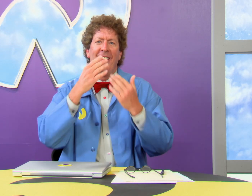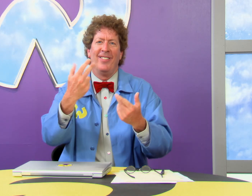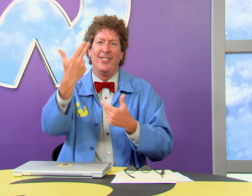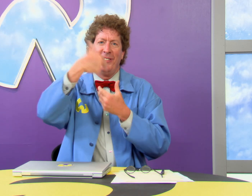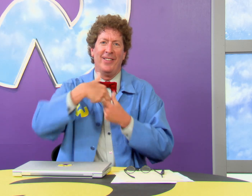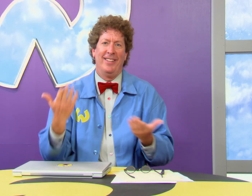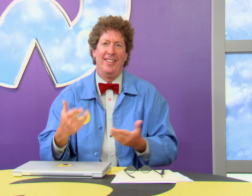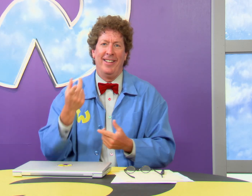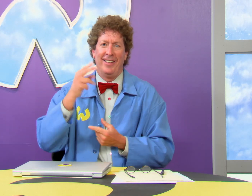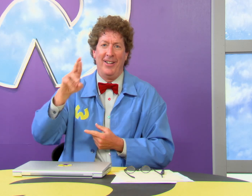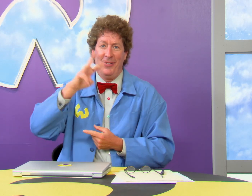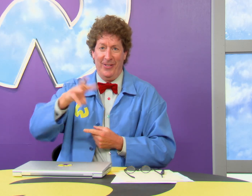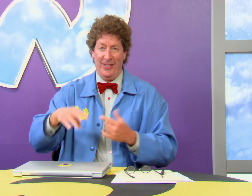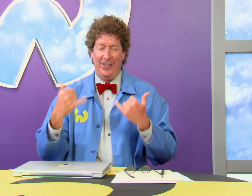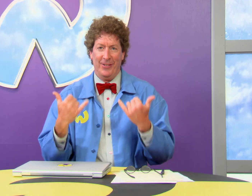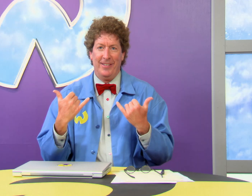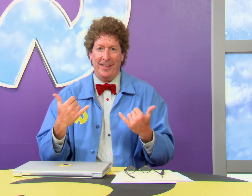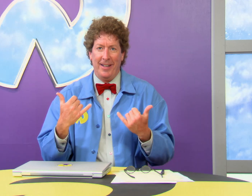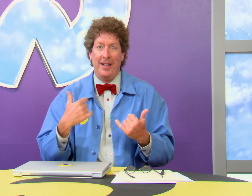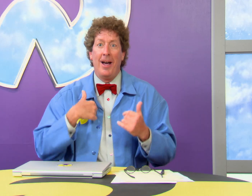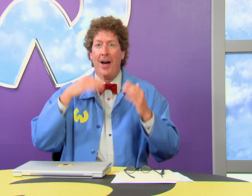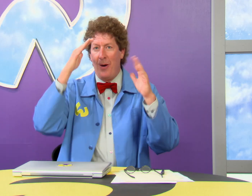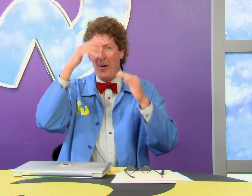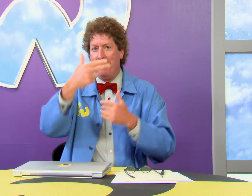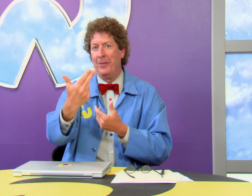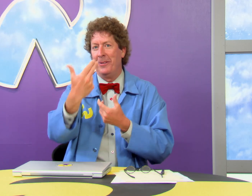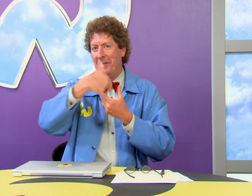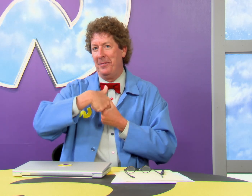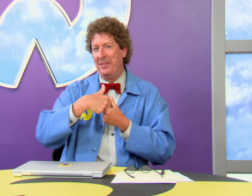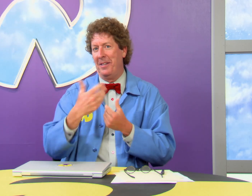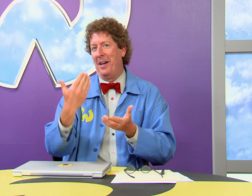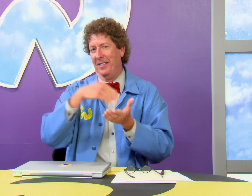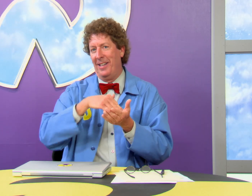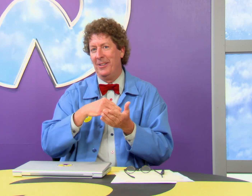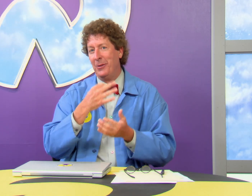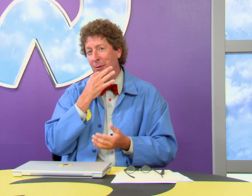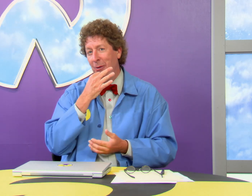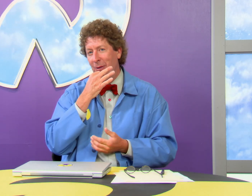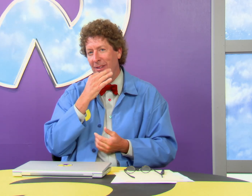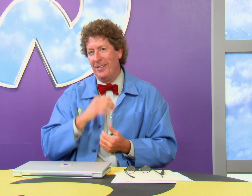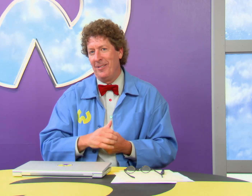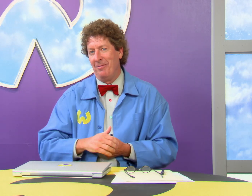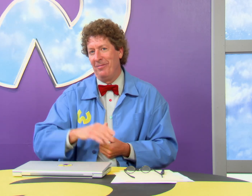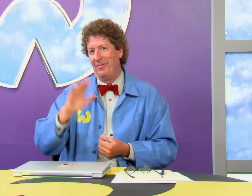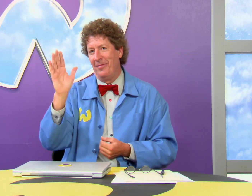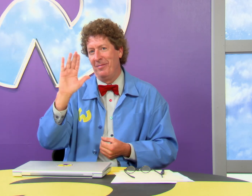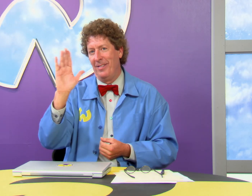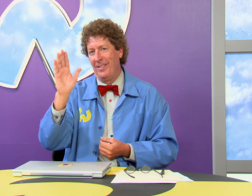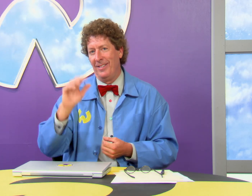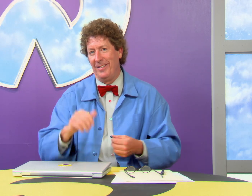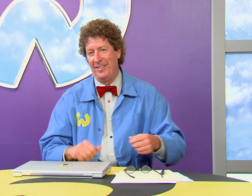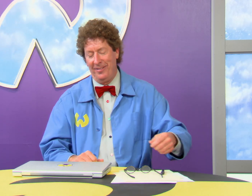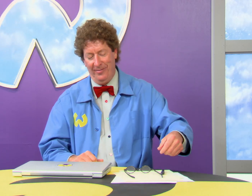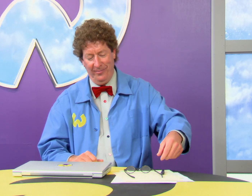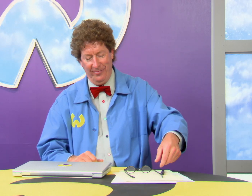THANK YOU FOR JOINING US TODAY ON DR. WONDER'S WORKSHOP. I HOPE YOU'LL JOIN US AGAIN SOON. BYE.